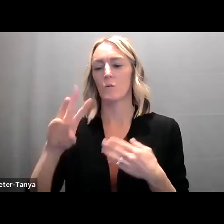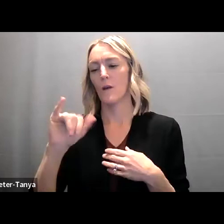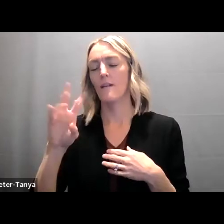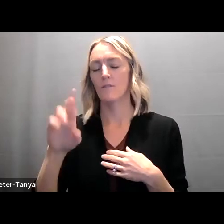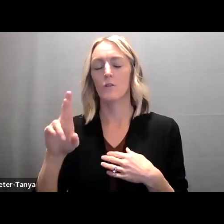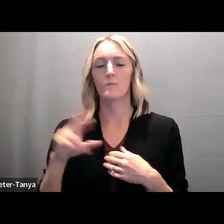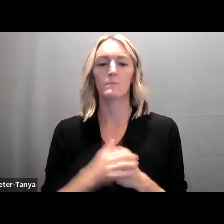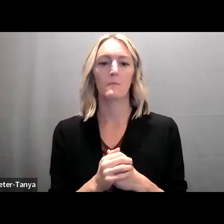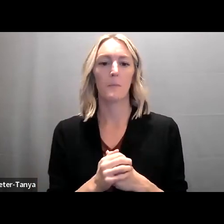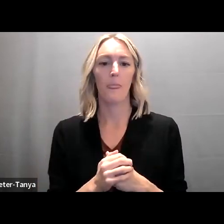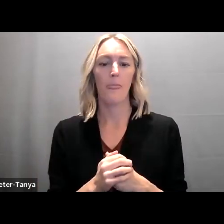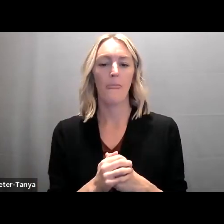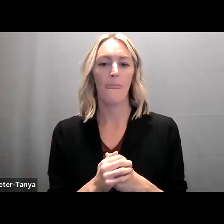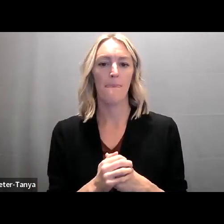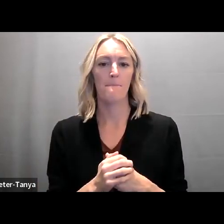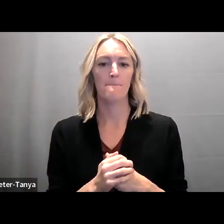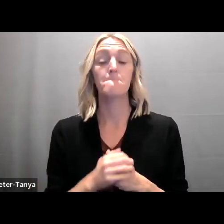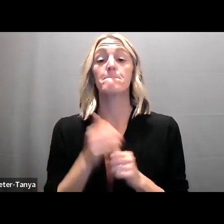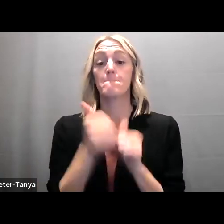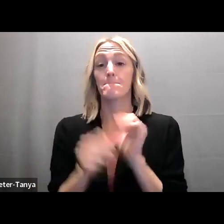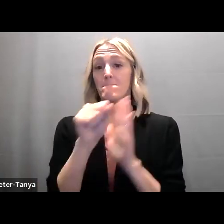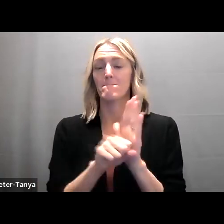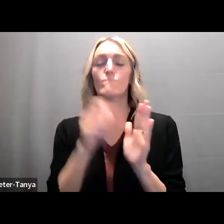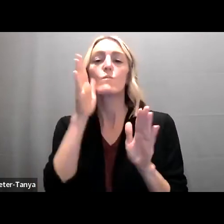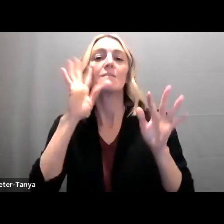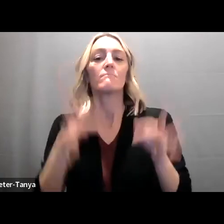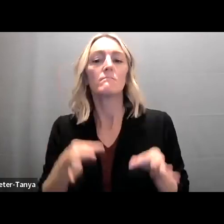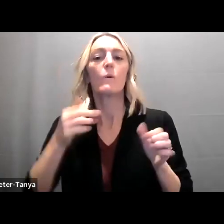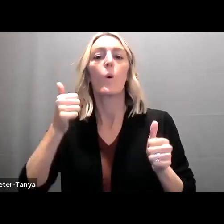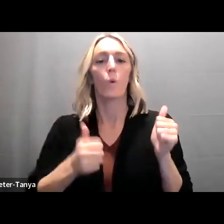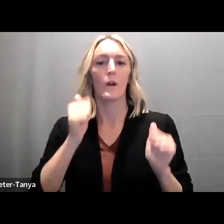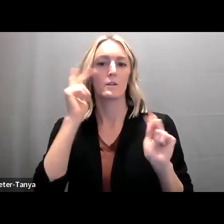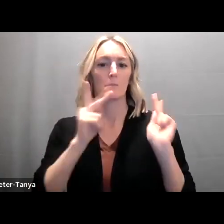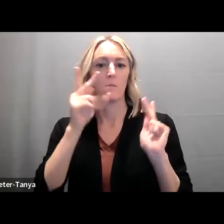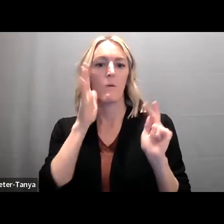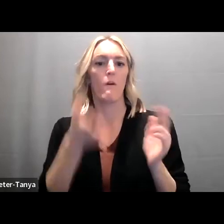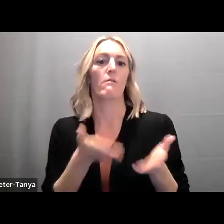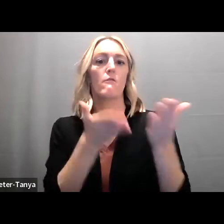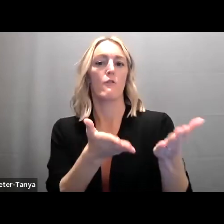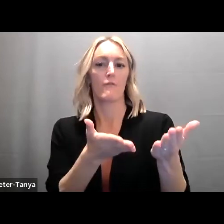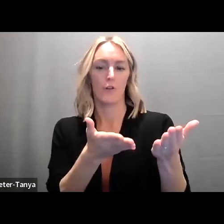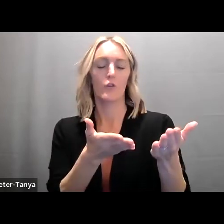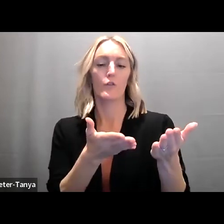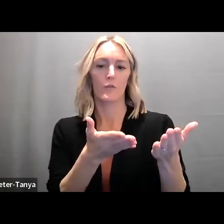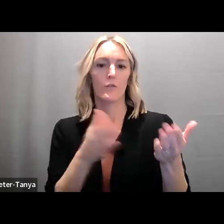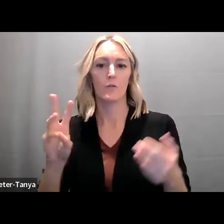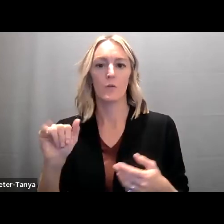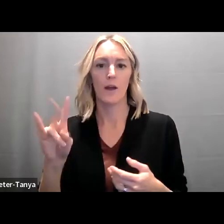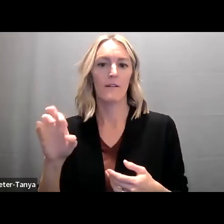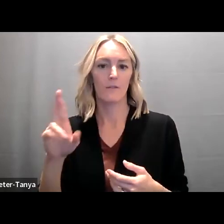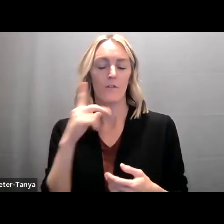They decide which populations they will offer these waivers to.